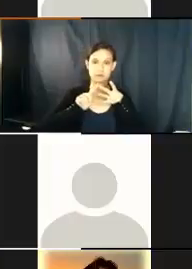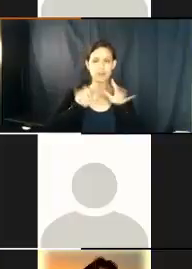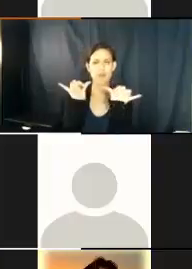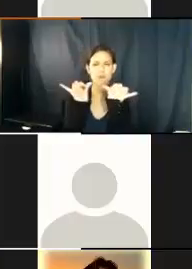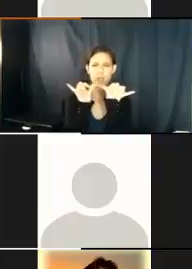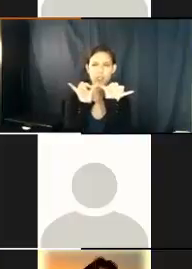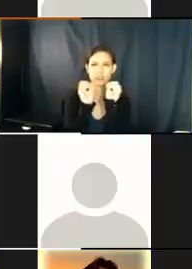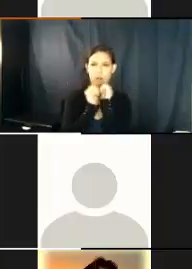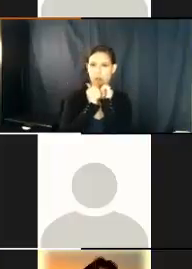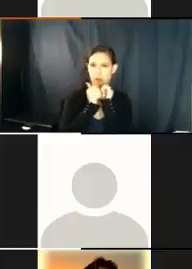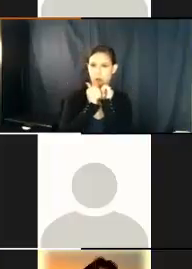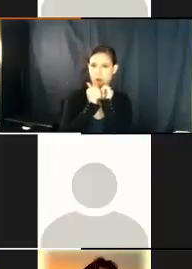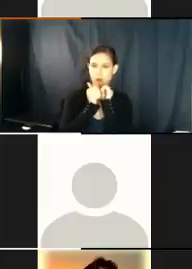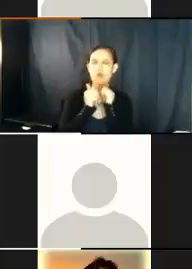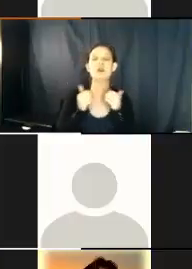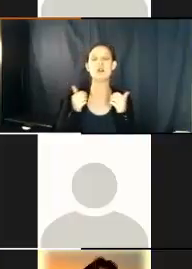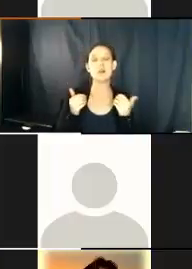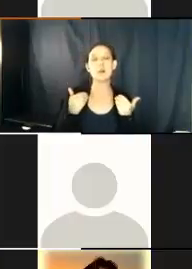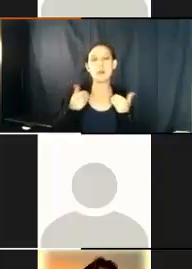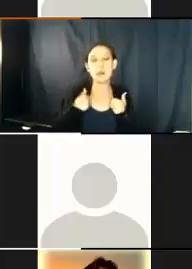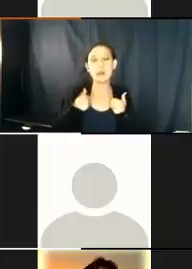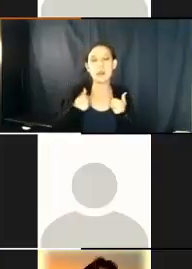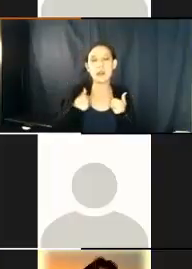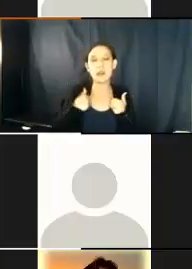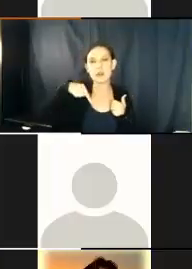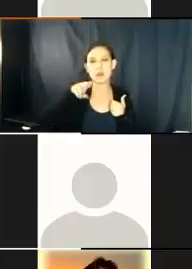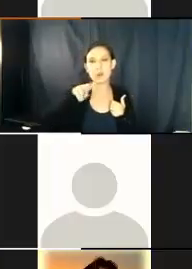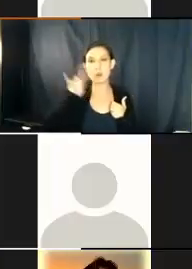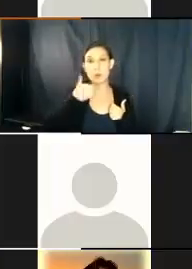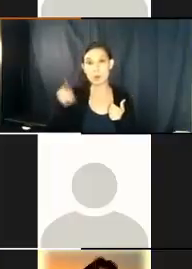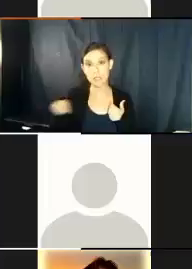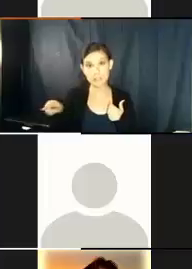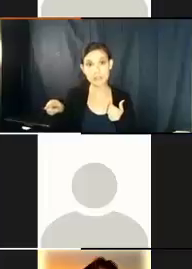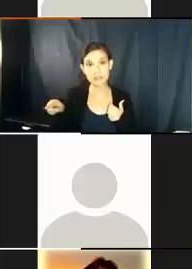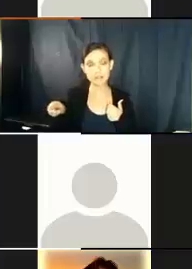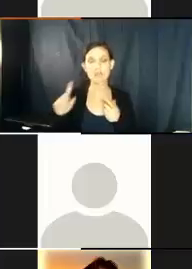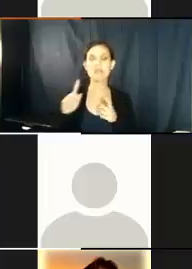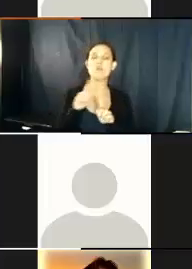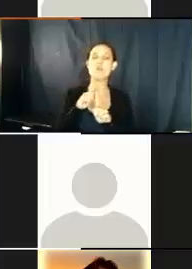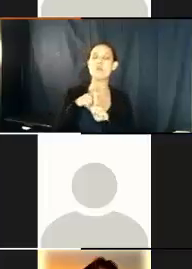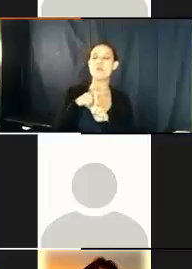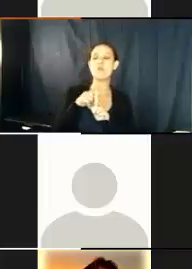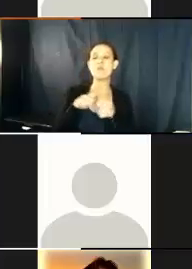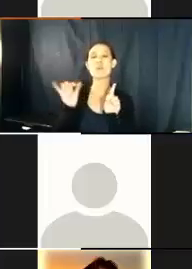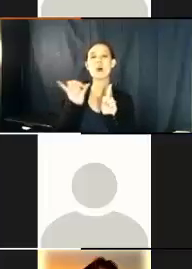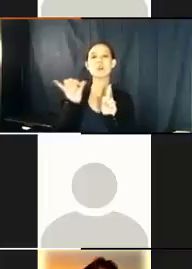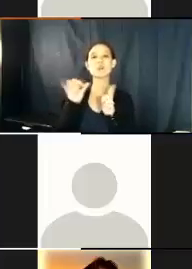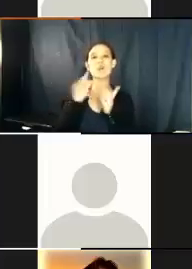So we have a lot of quiz type options but we also have a lot of more project or open learning options.